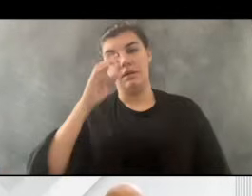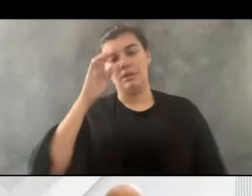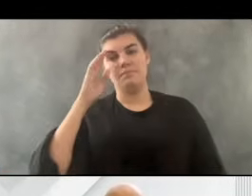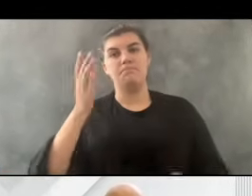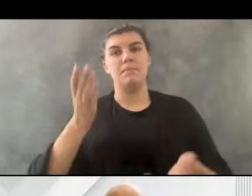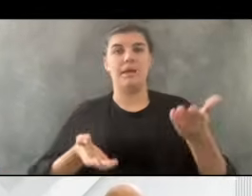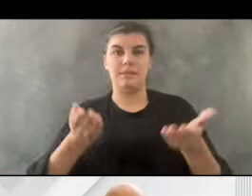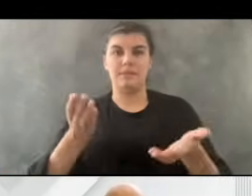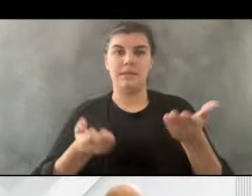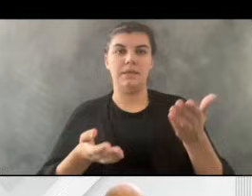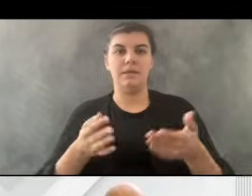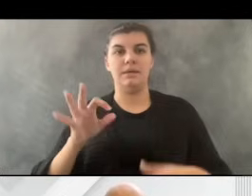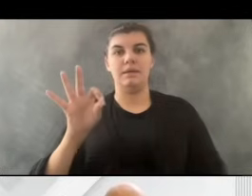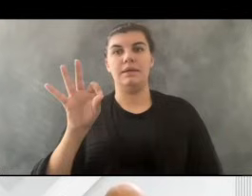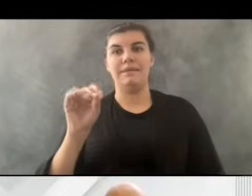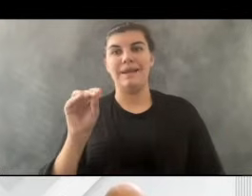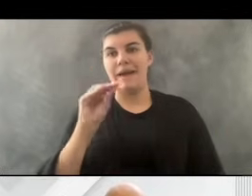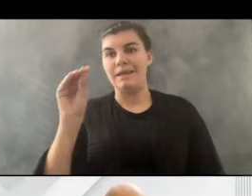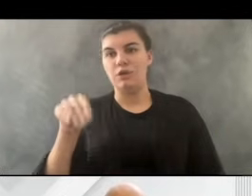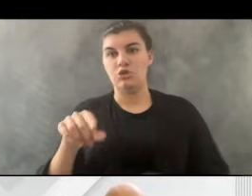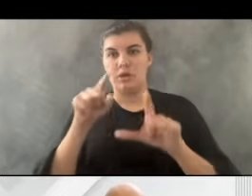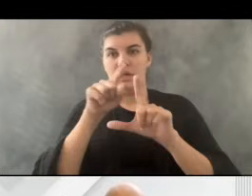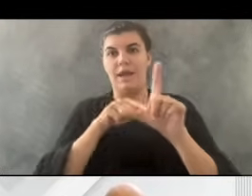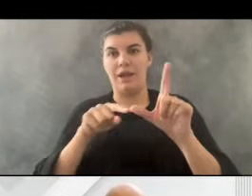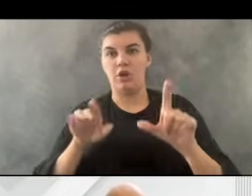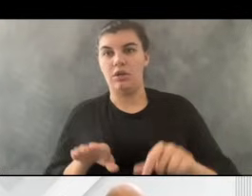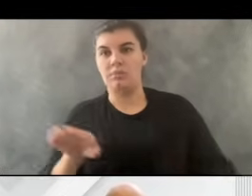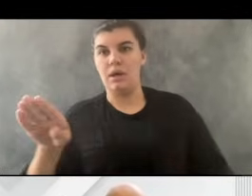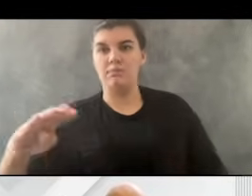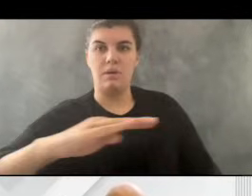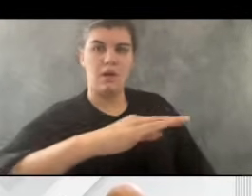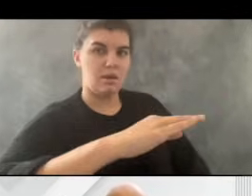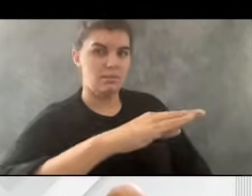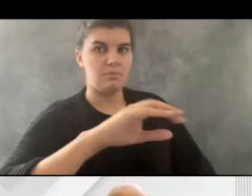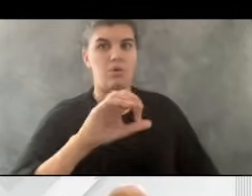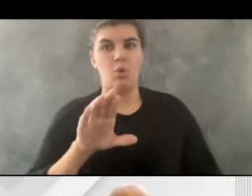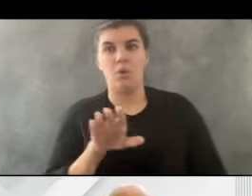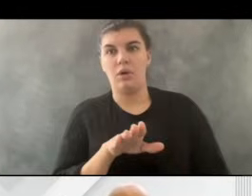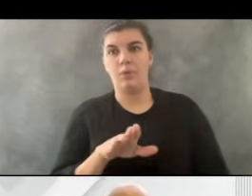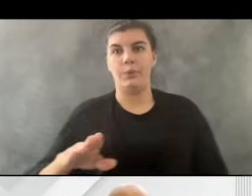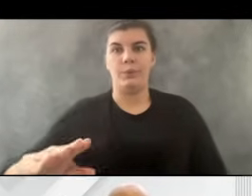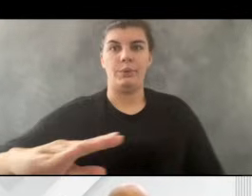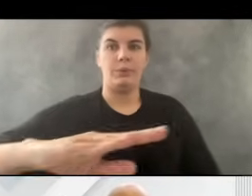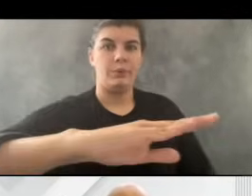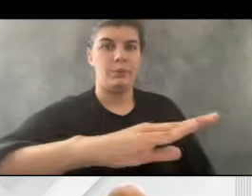a 90 degree turn or even a 180 degree turn or a dog leg turn as it sometimes referred to as,